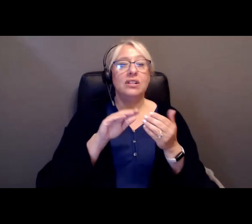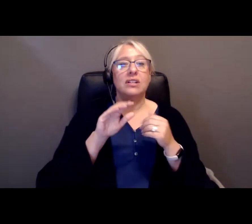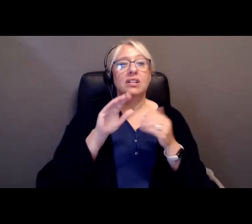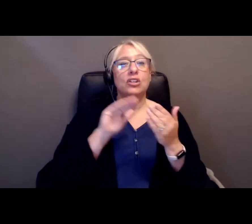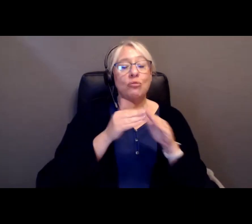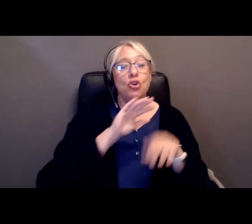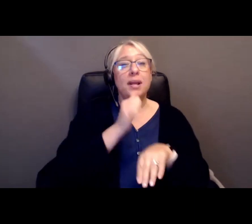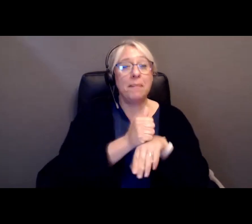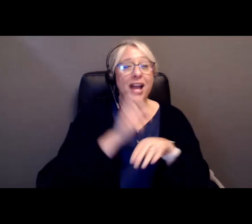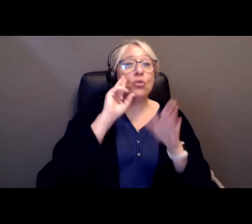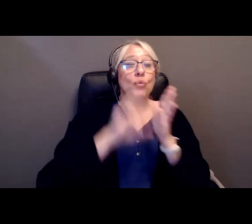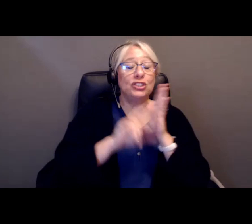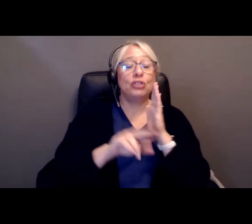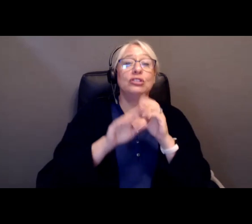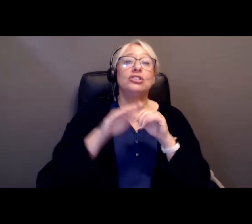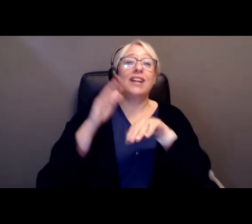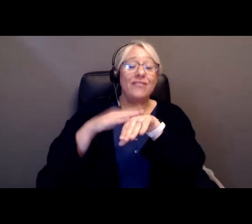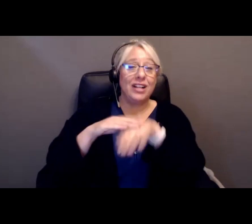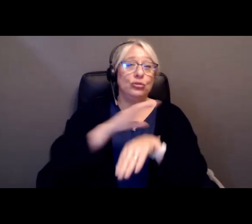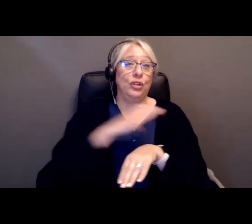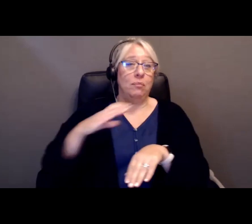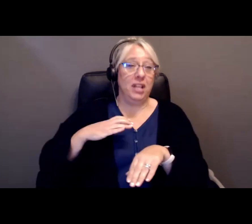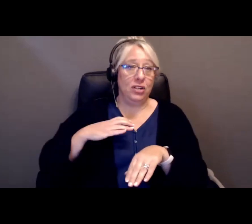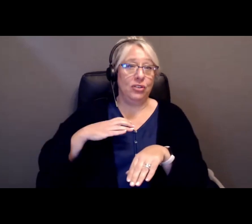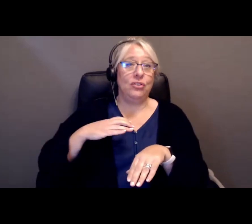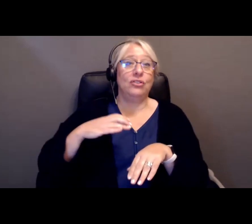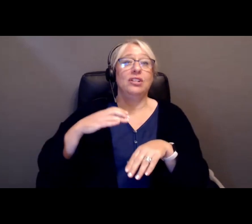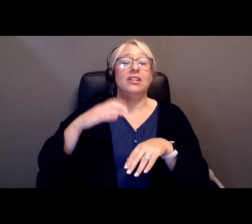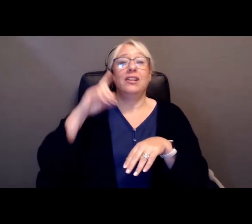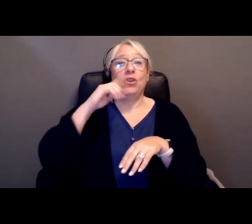Committee at the Centre for Addiction and Mental Health, which -- sorry, I'm talking too quickly --